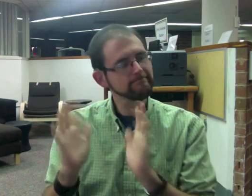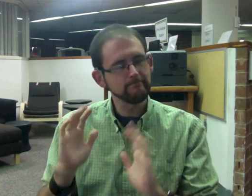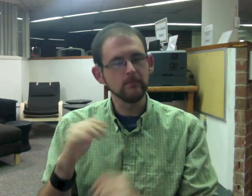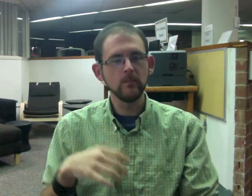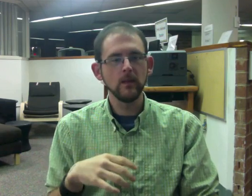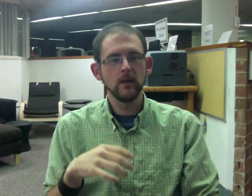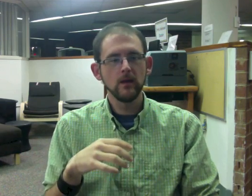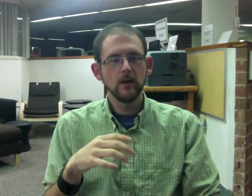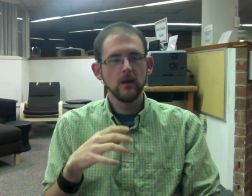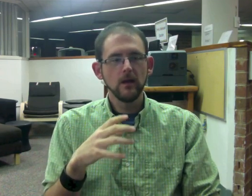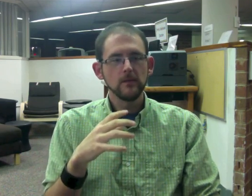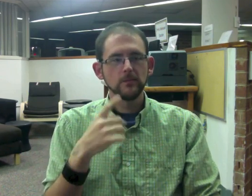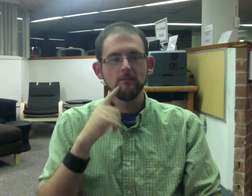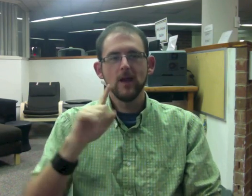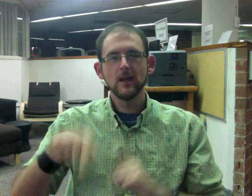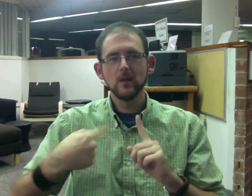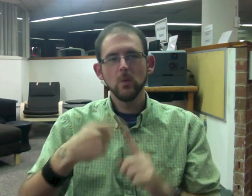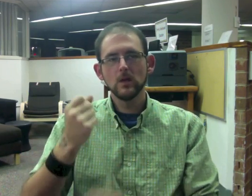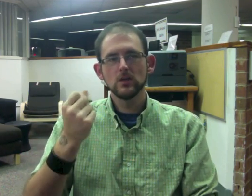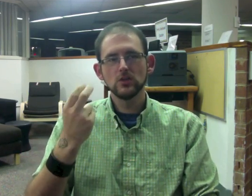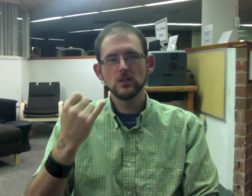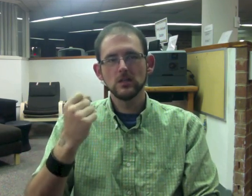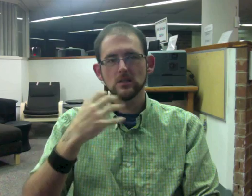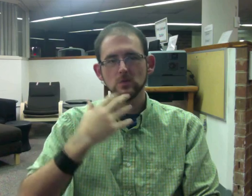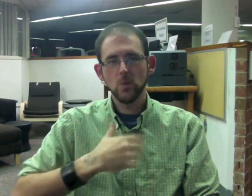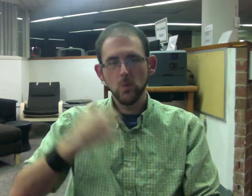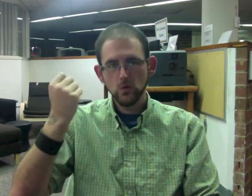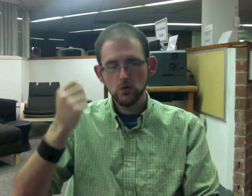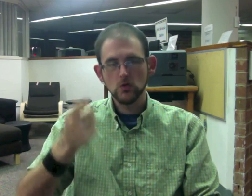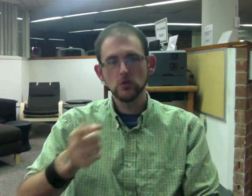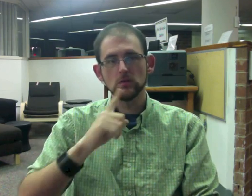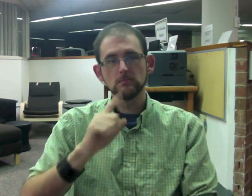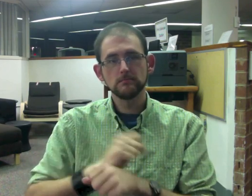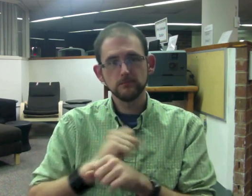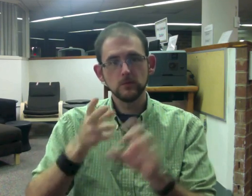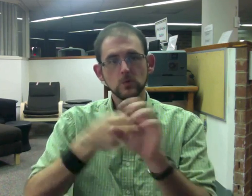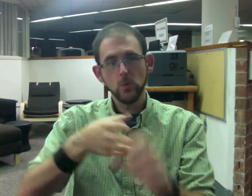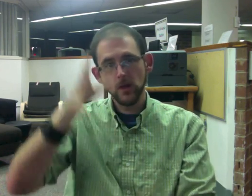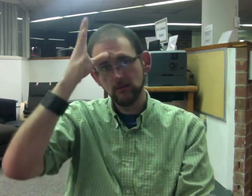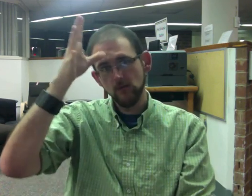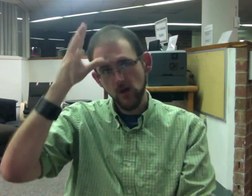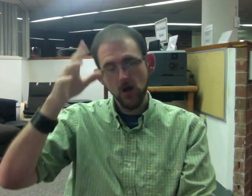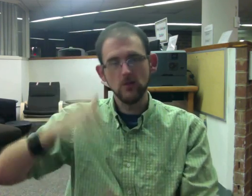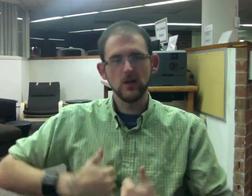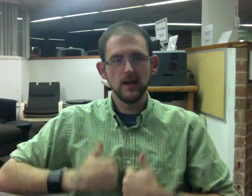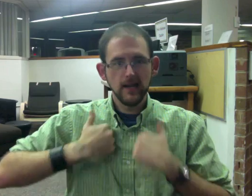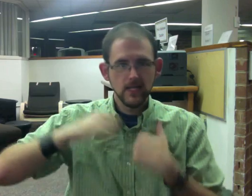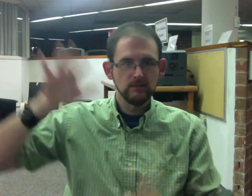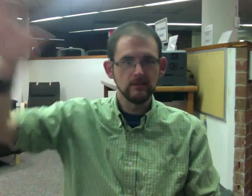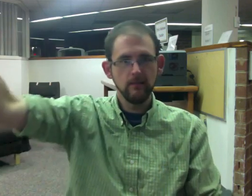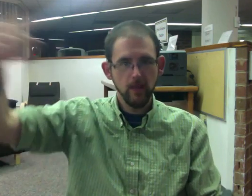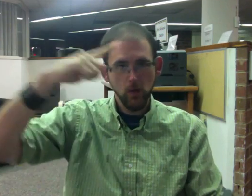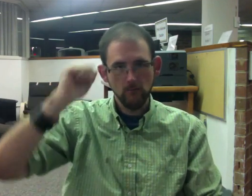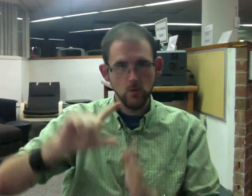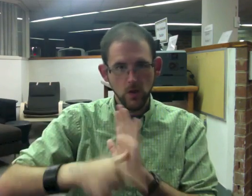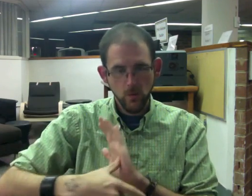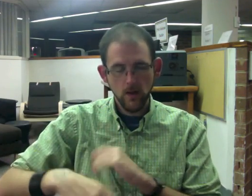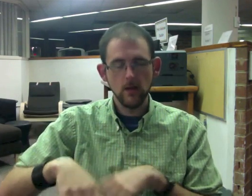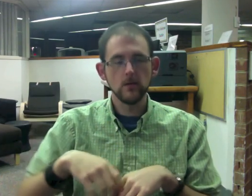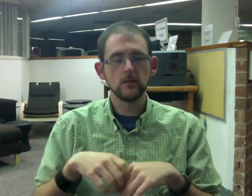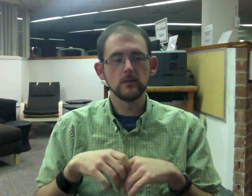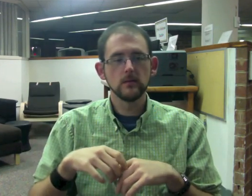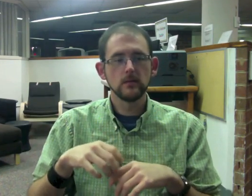When she gets a little older, she finally joins her father in the society he was born in for a few years.